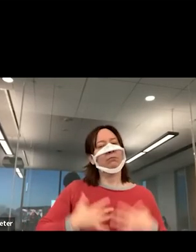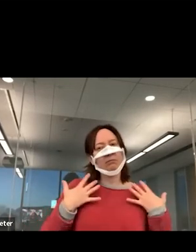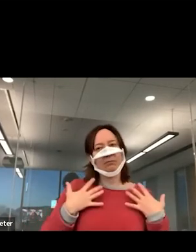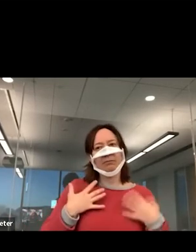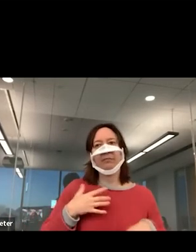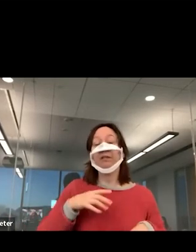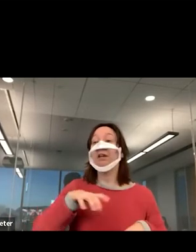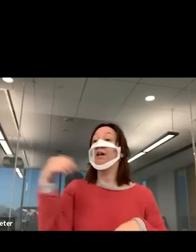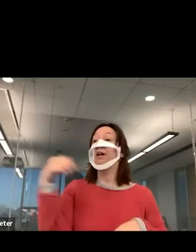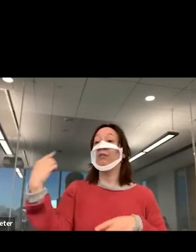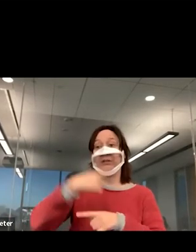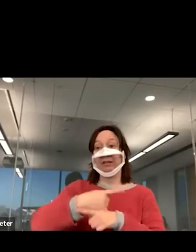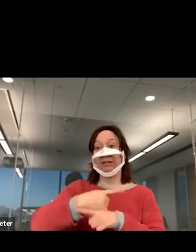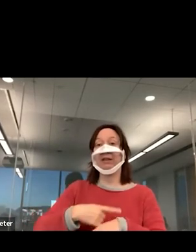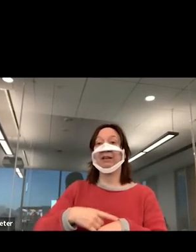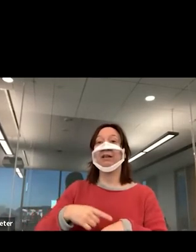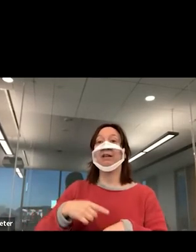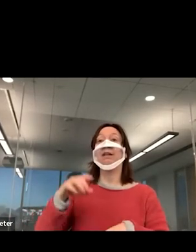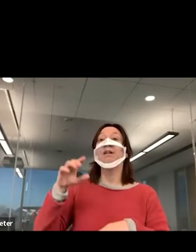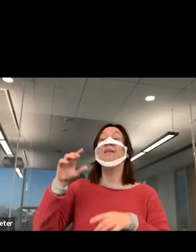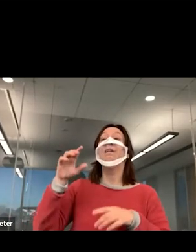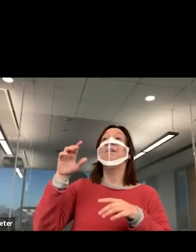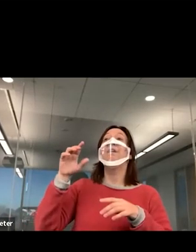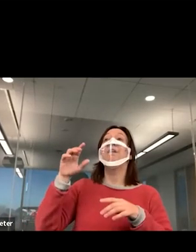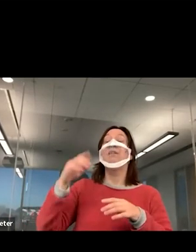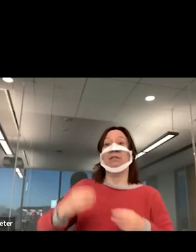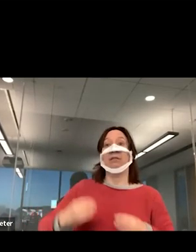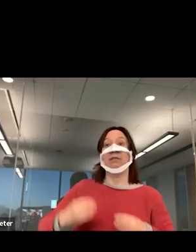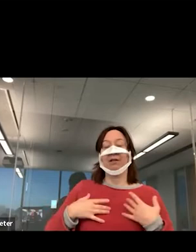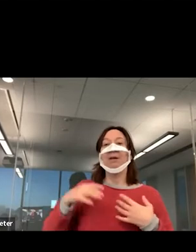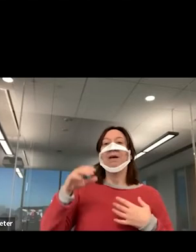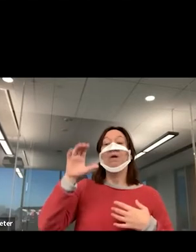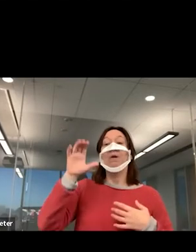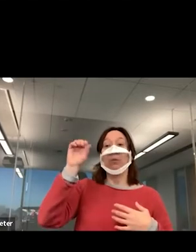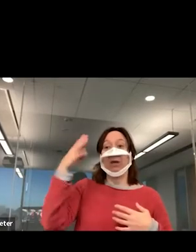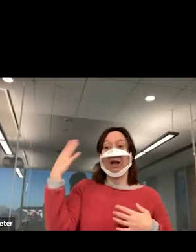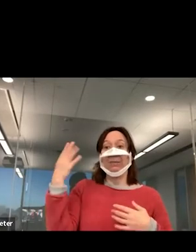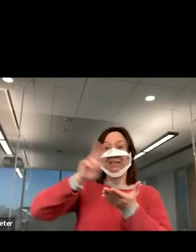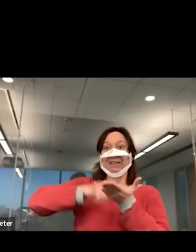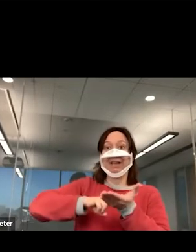president obama signed the executive order on employment of people with disabilities